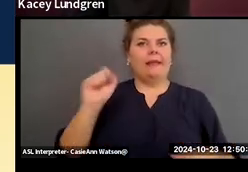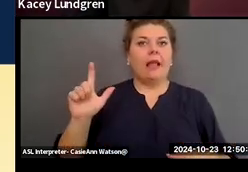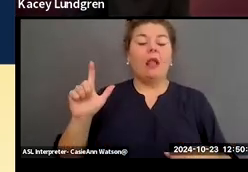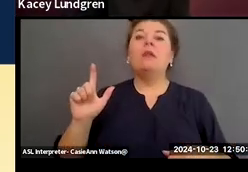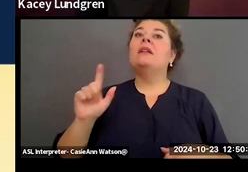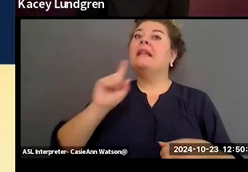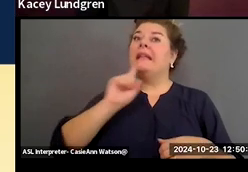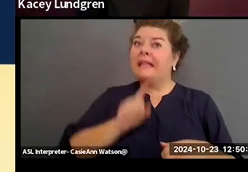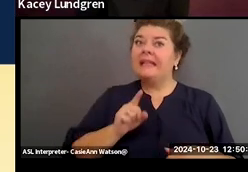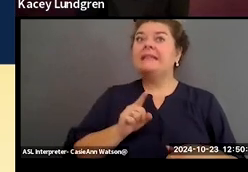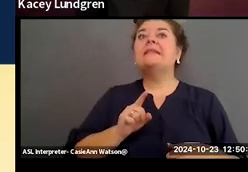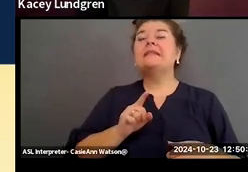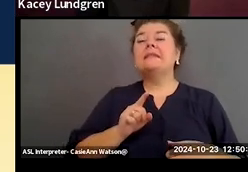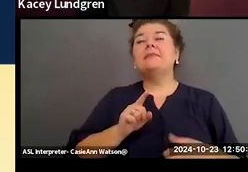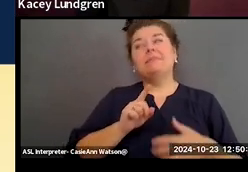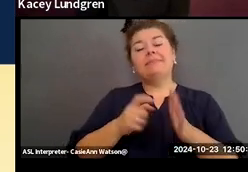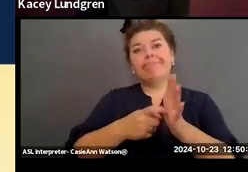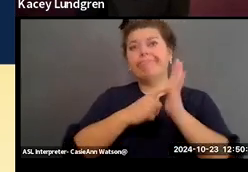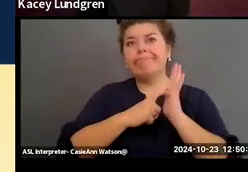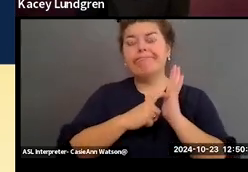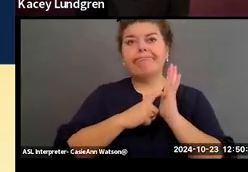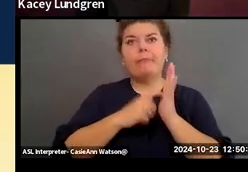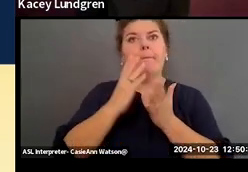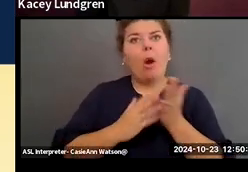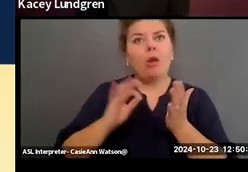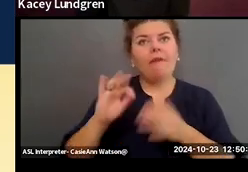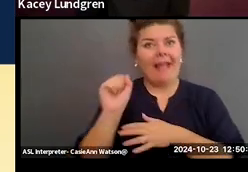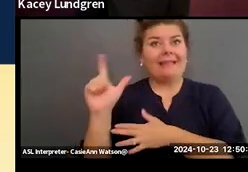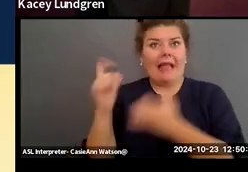It is an essential part of American Sign Language at this point,